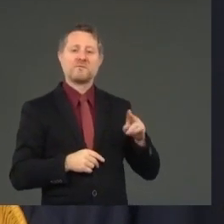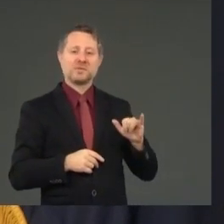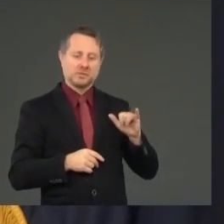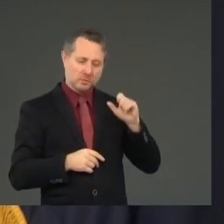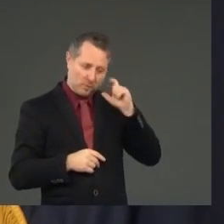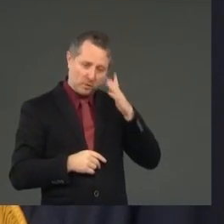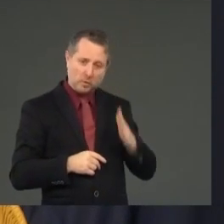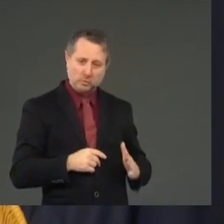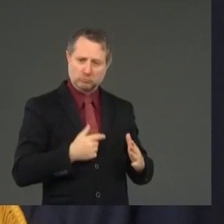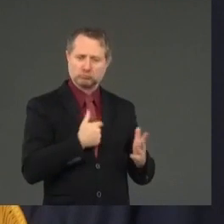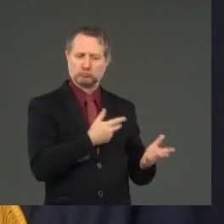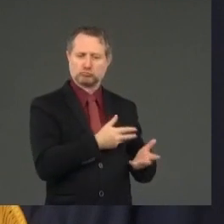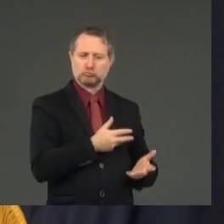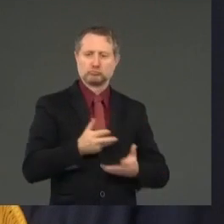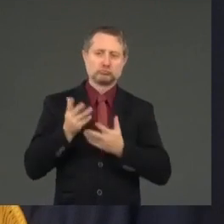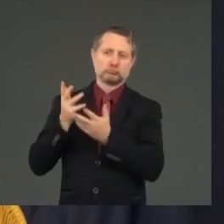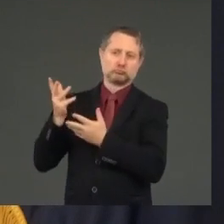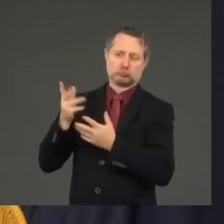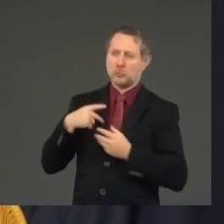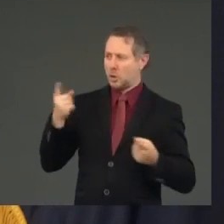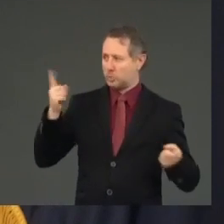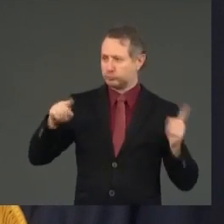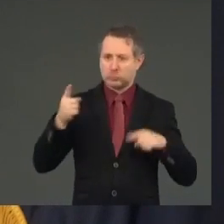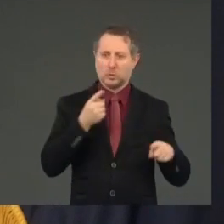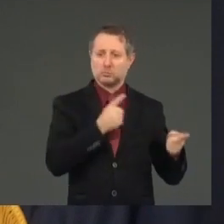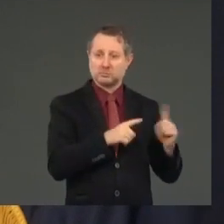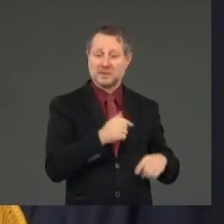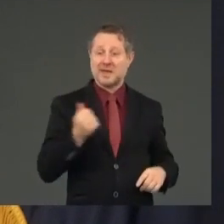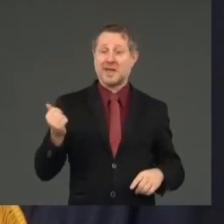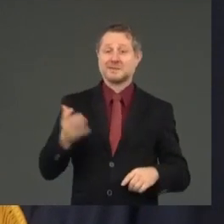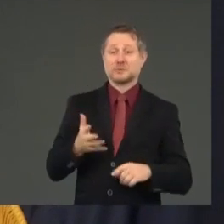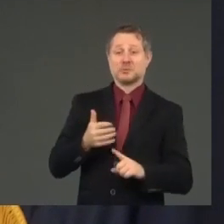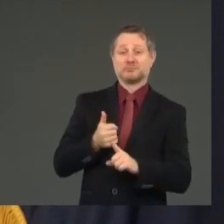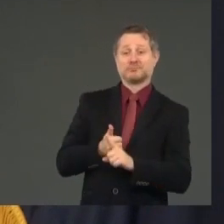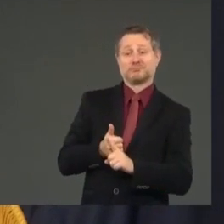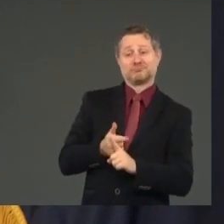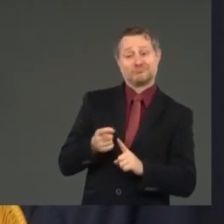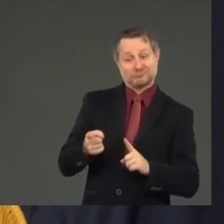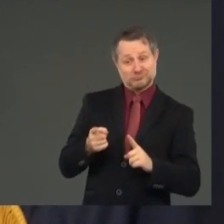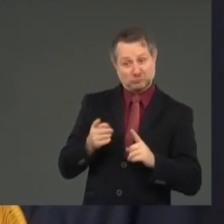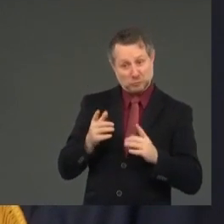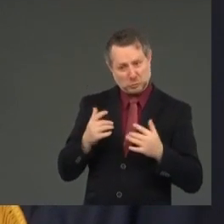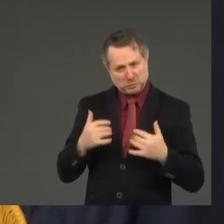GOVERNOR LAMONT AND THE NEW